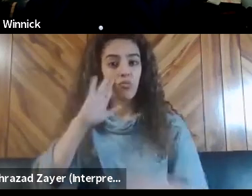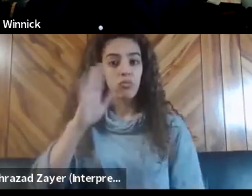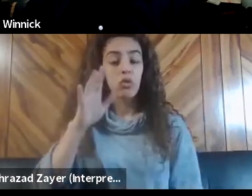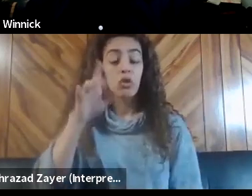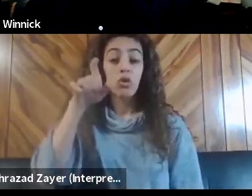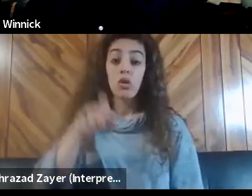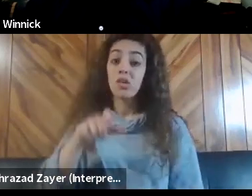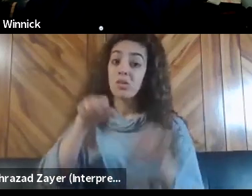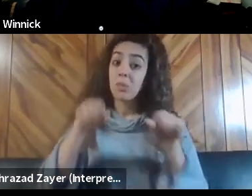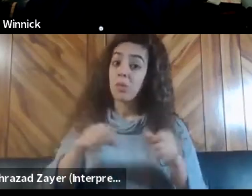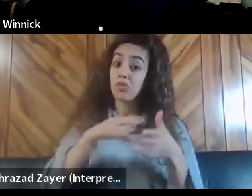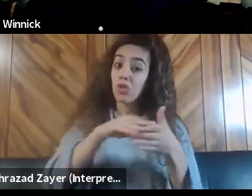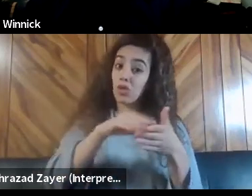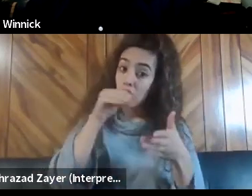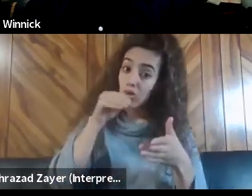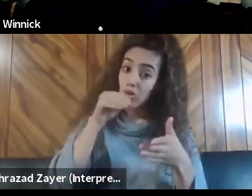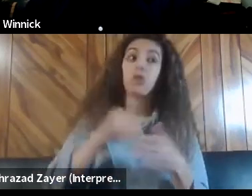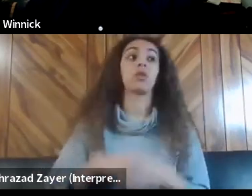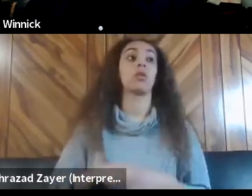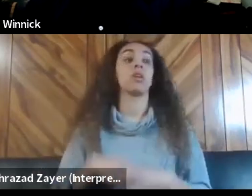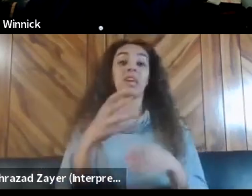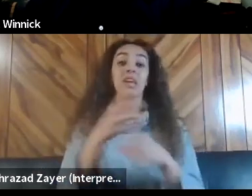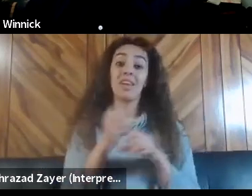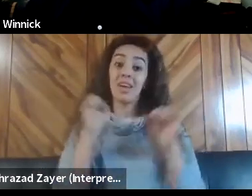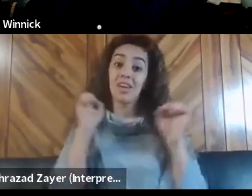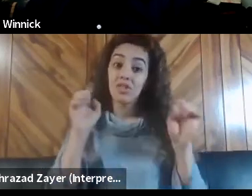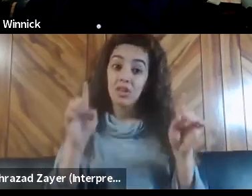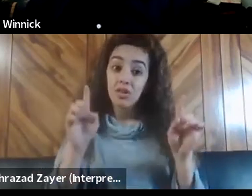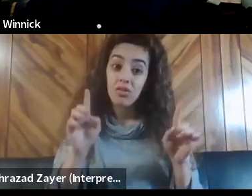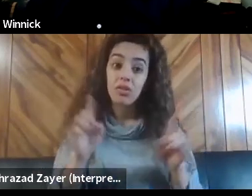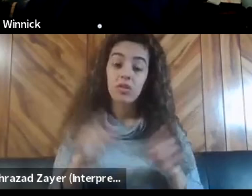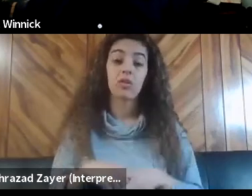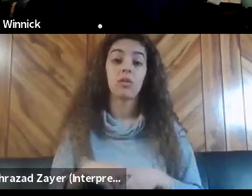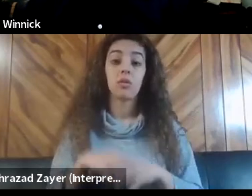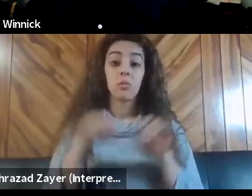educated, you have to like, need to succeed for yourself